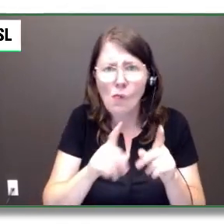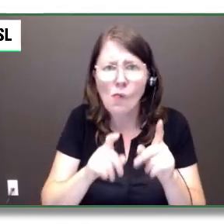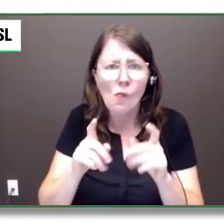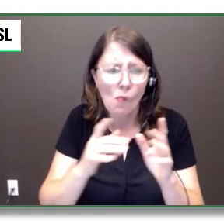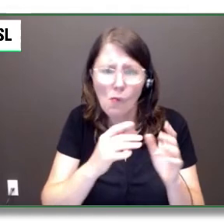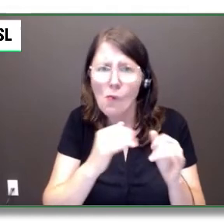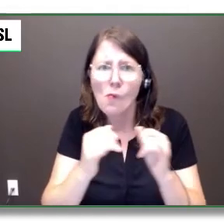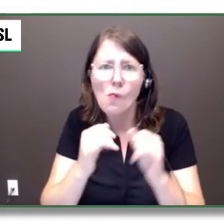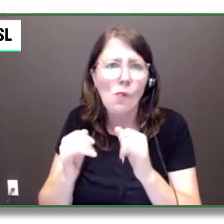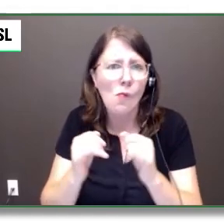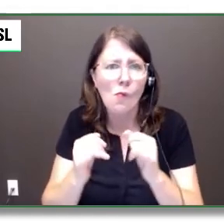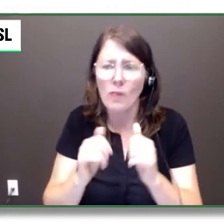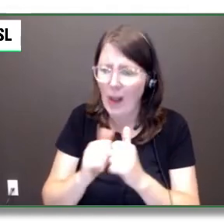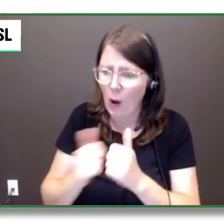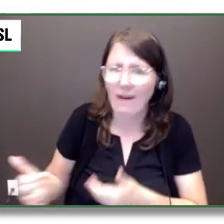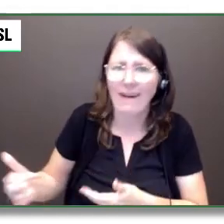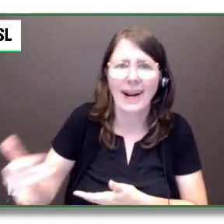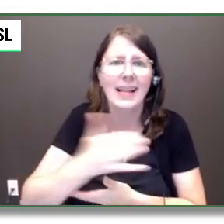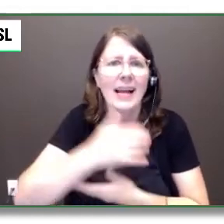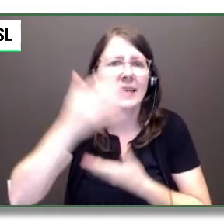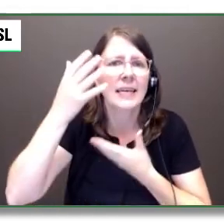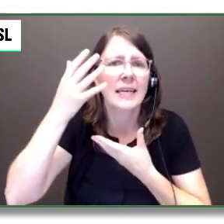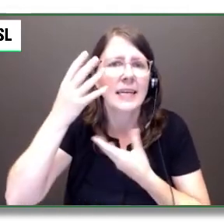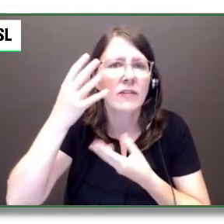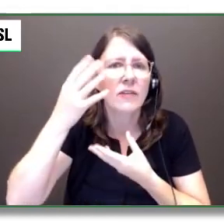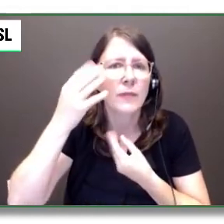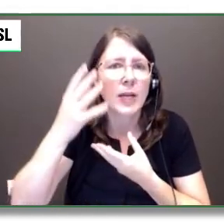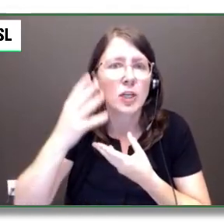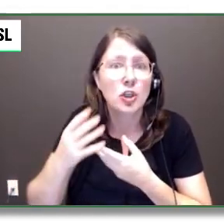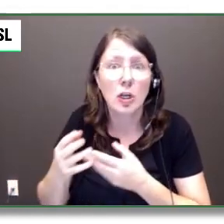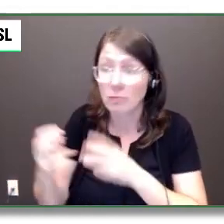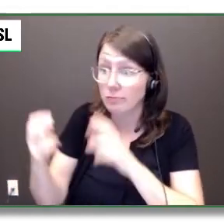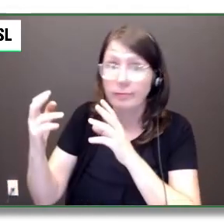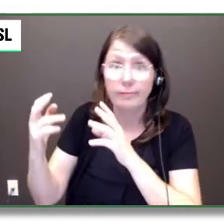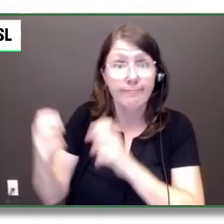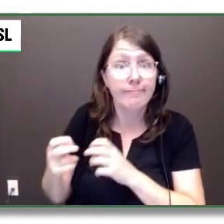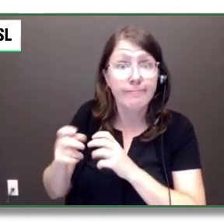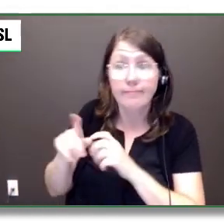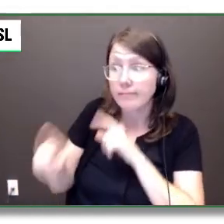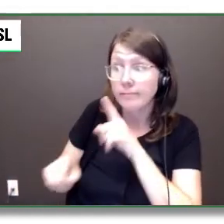app? It was uh we had RAs walk with